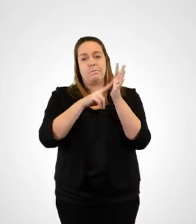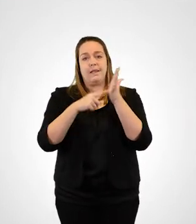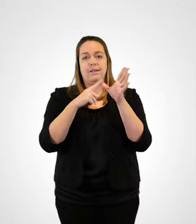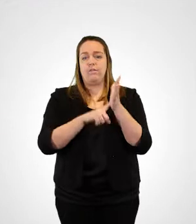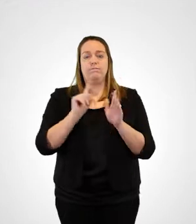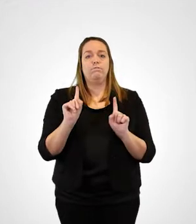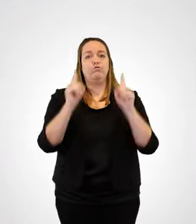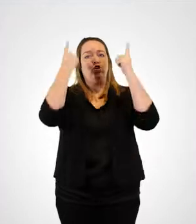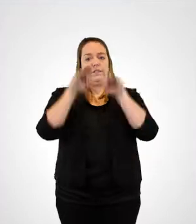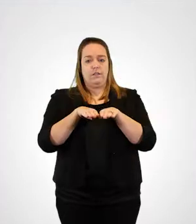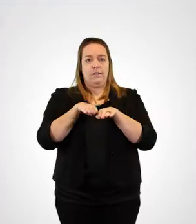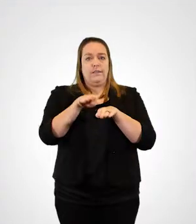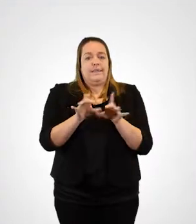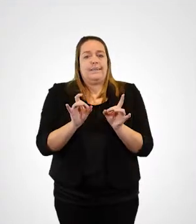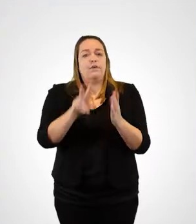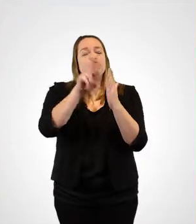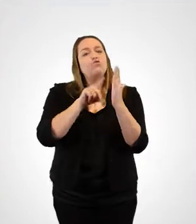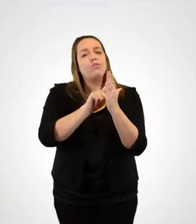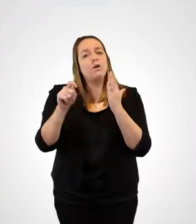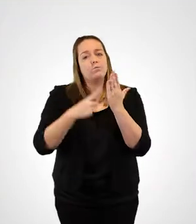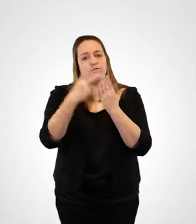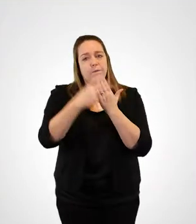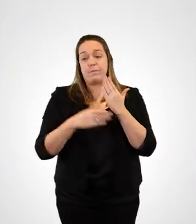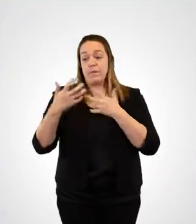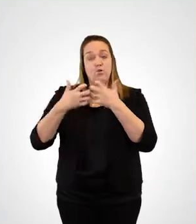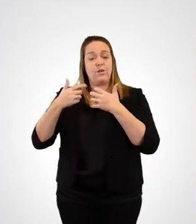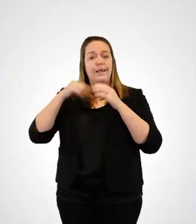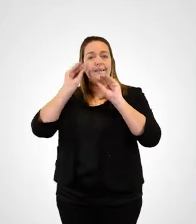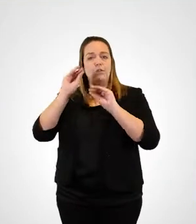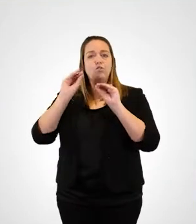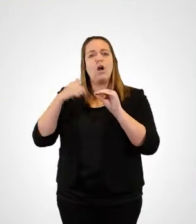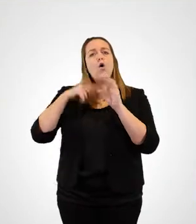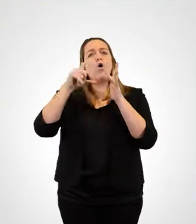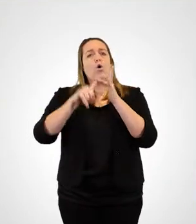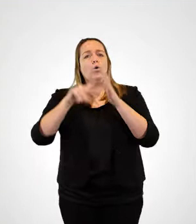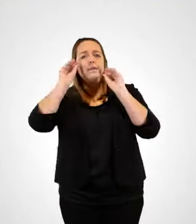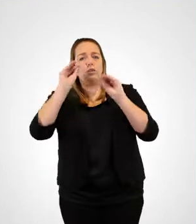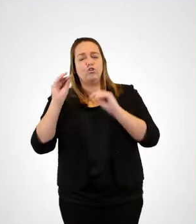in a reading and writing program. In the uni where I teach I co-teach often with my faculty member